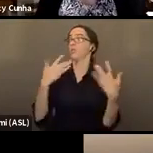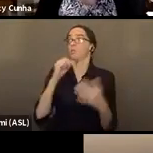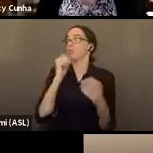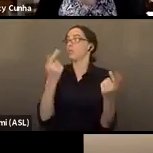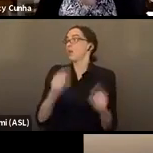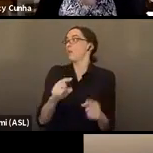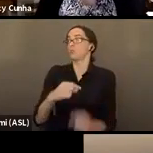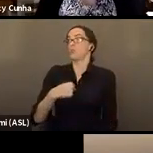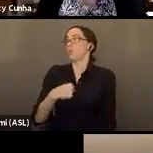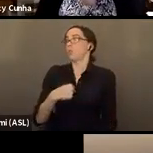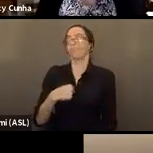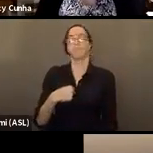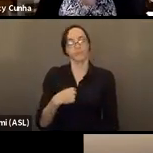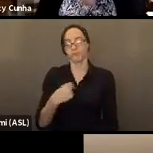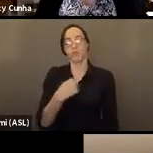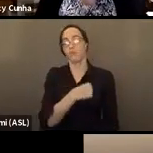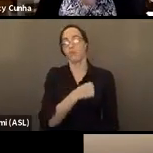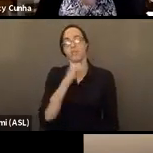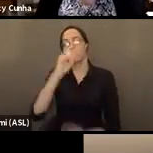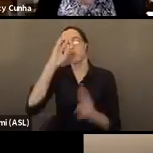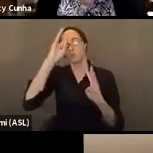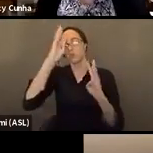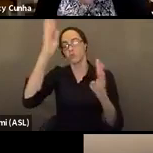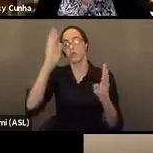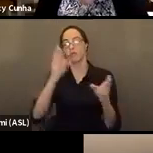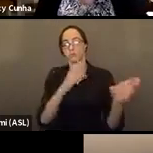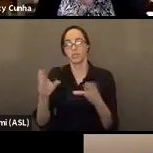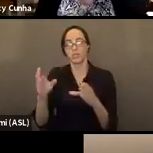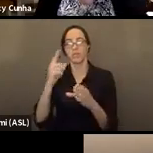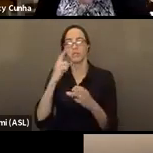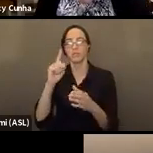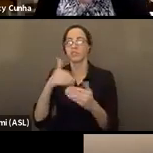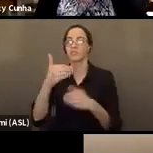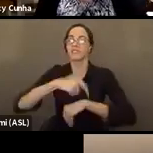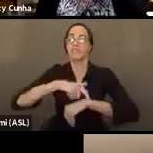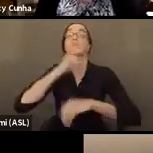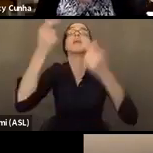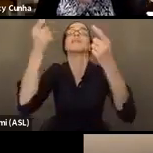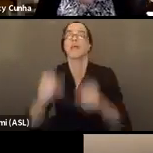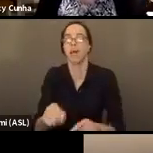time it does happen to you i've spoken to several people who also say that i'll be okay no worries